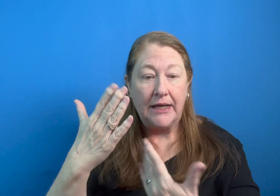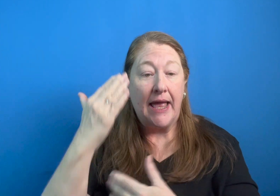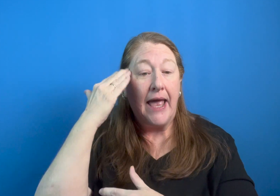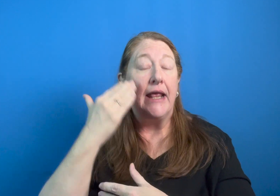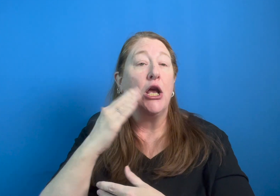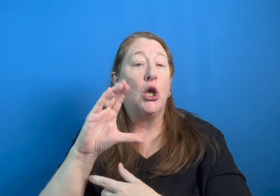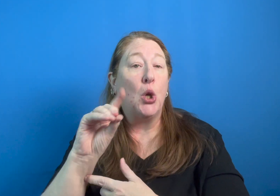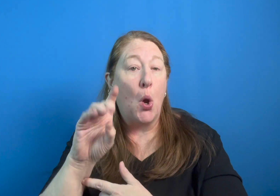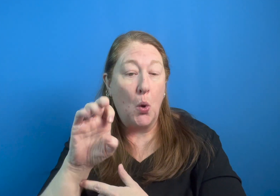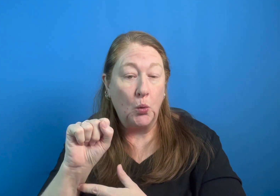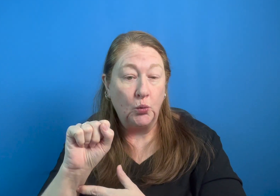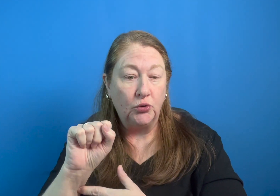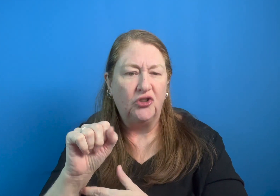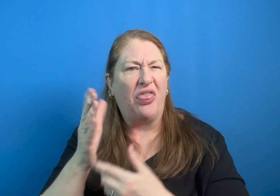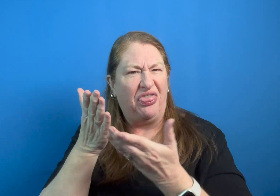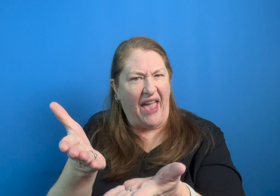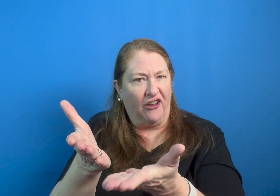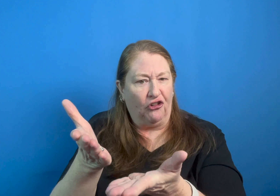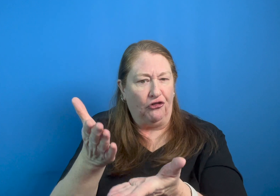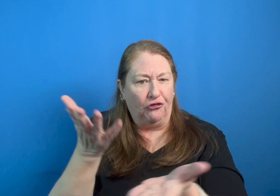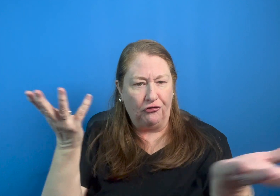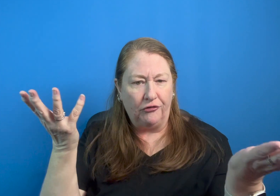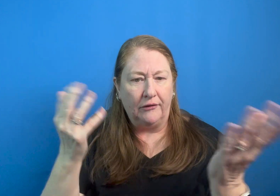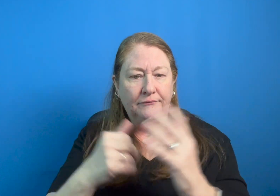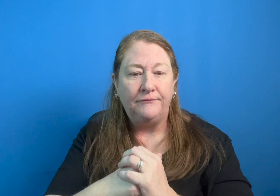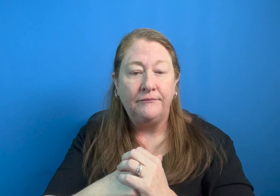and heading codes are actually present.